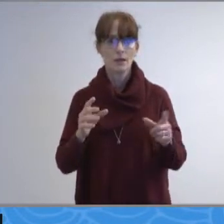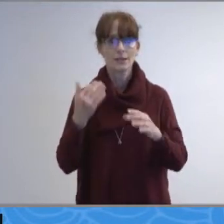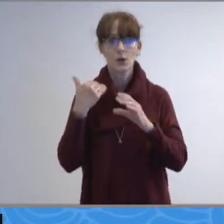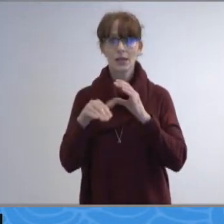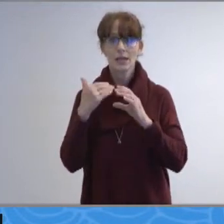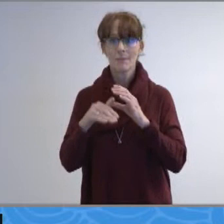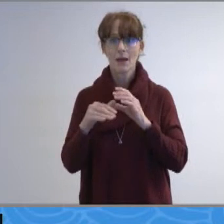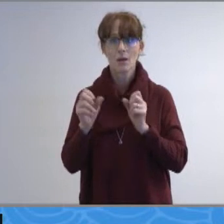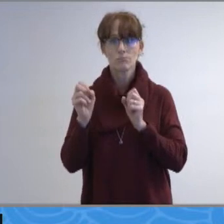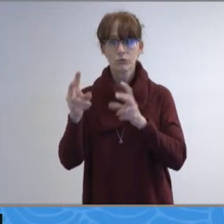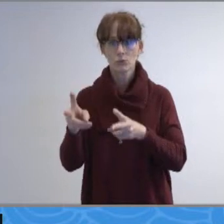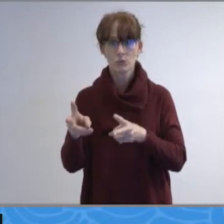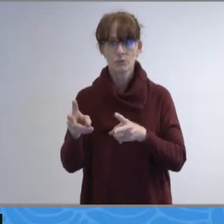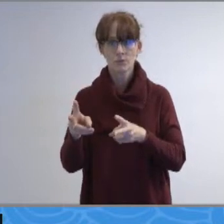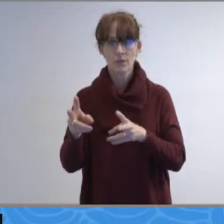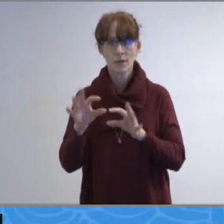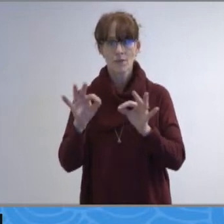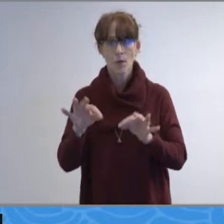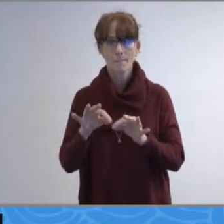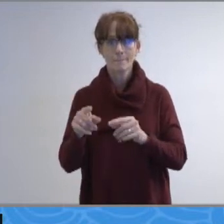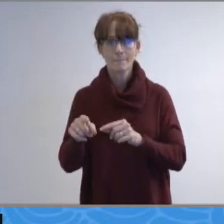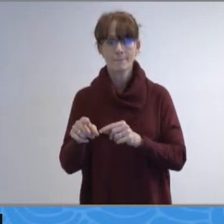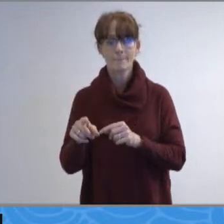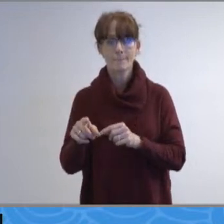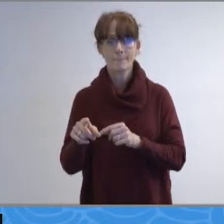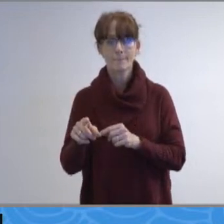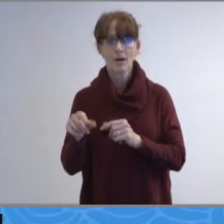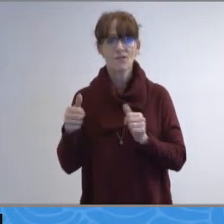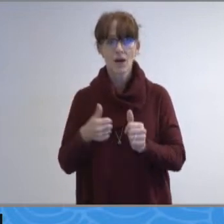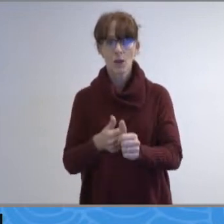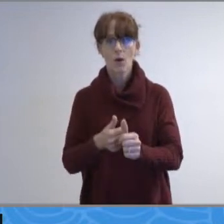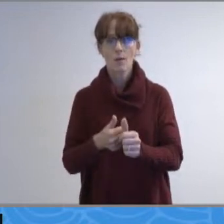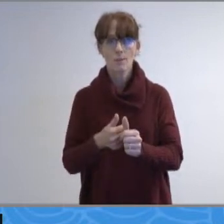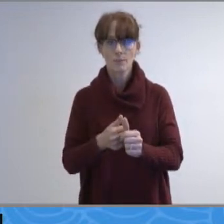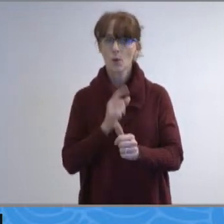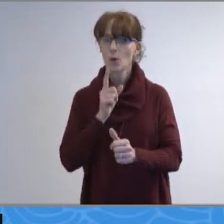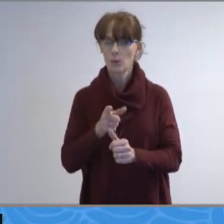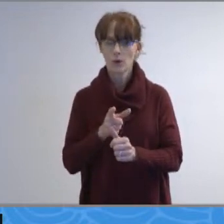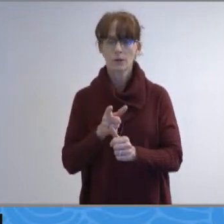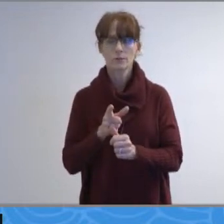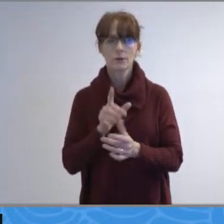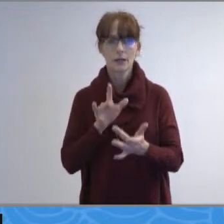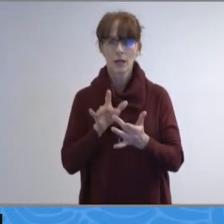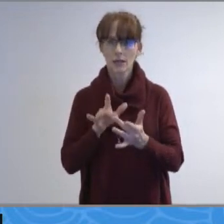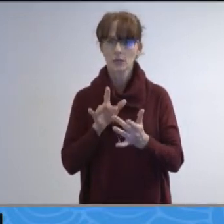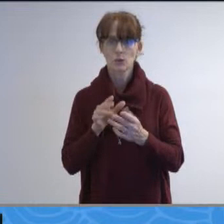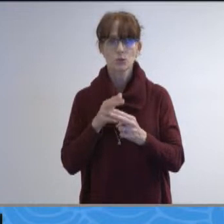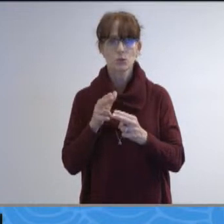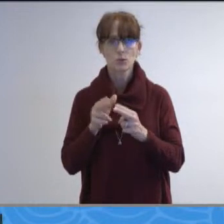in the form and would like a follow-up, we will definitely get back to you as soon as possible